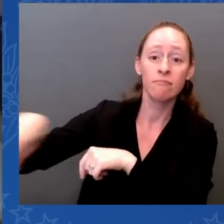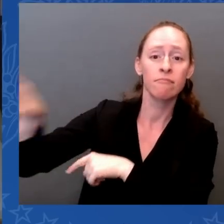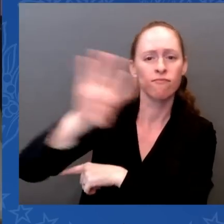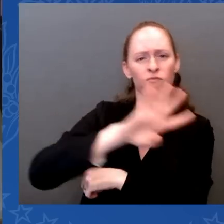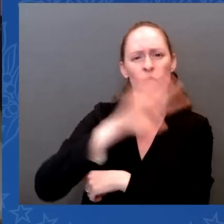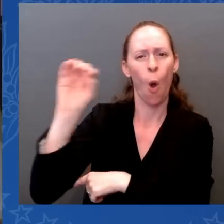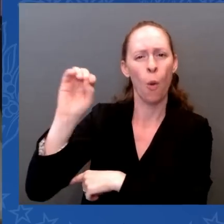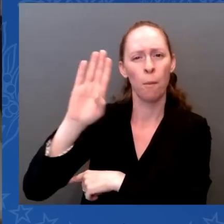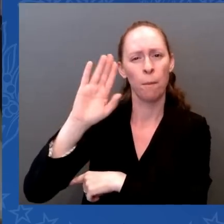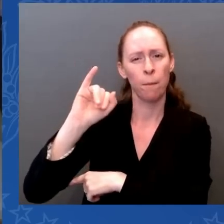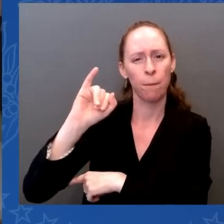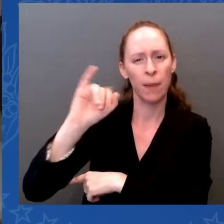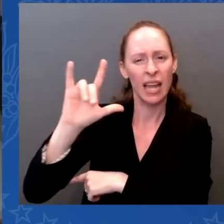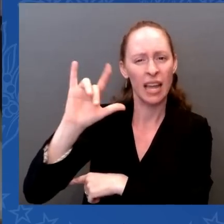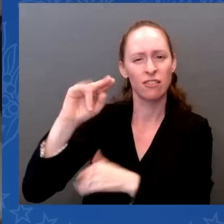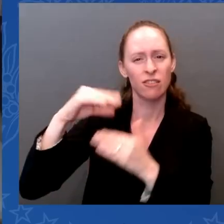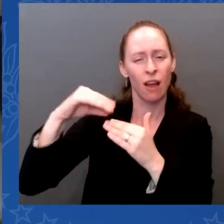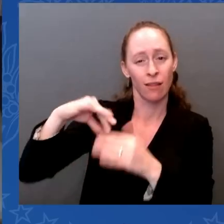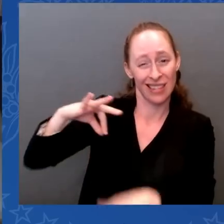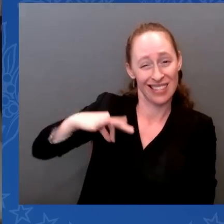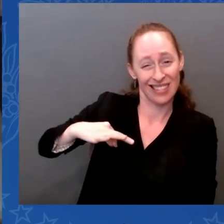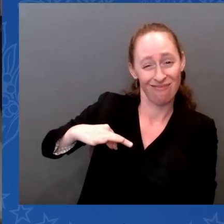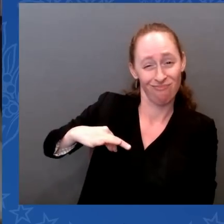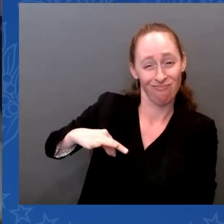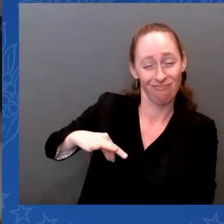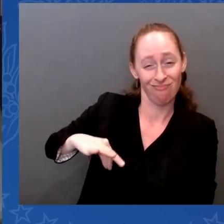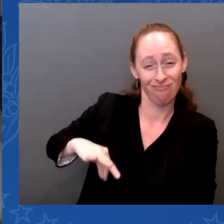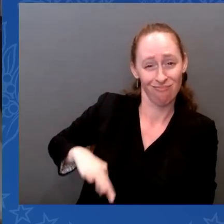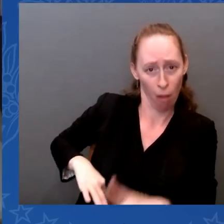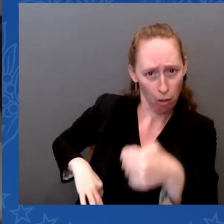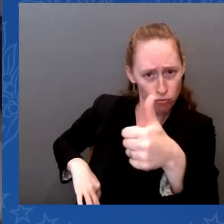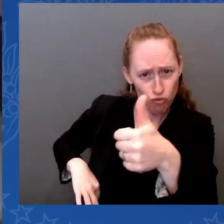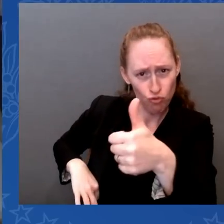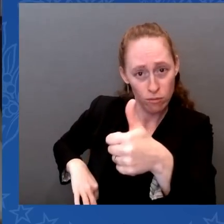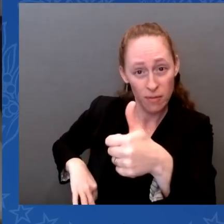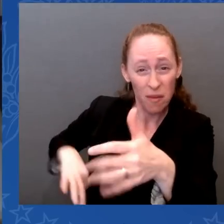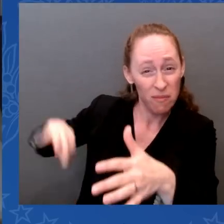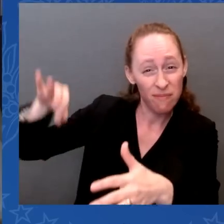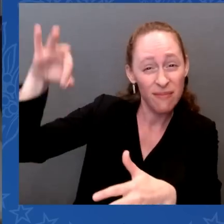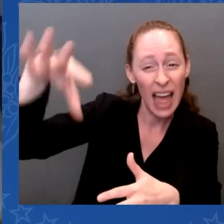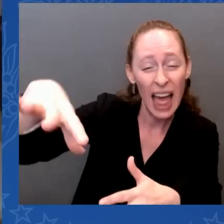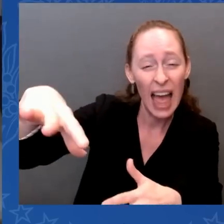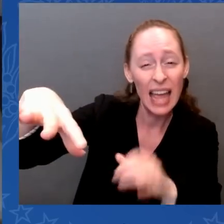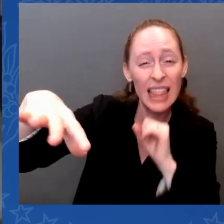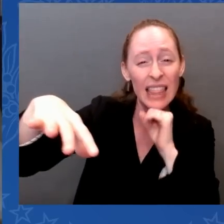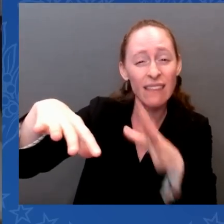in federal income tax on $40 billion -- in taxes. But this year, even though